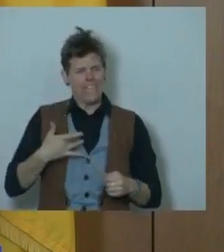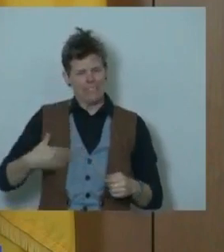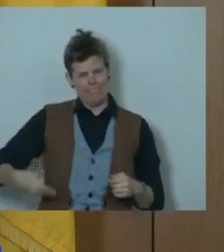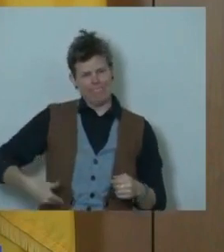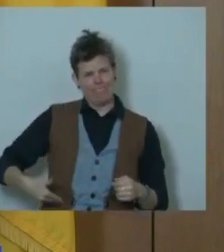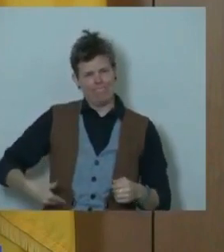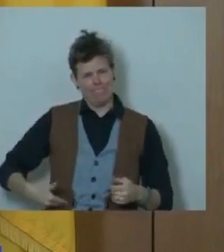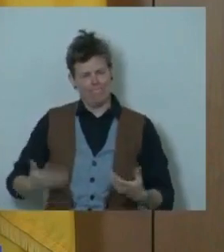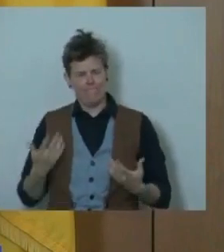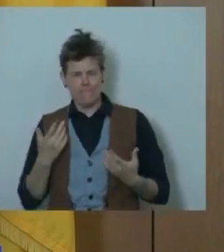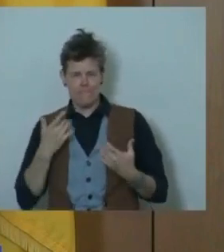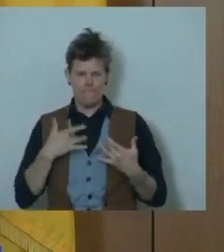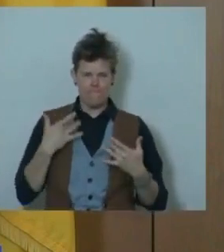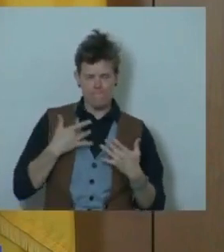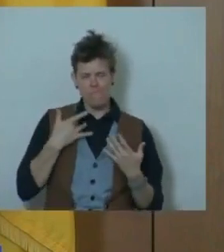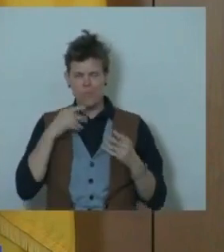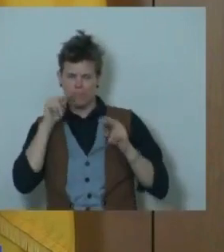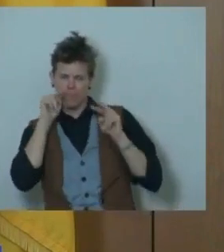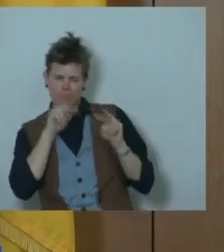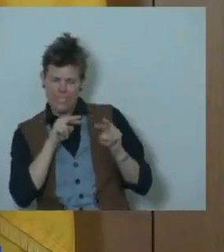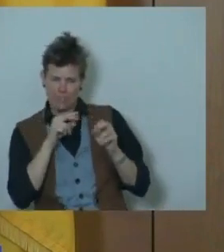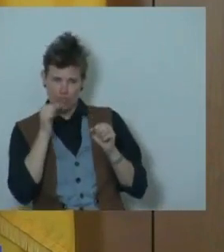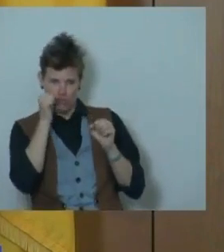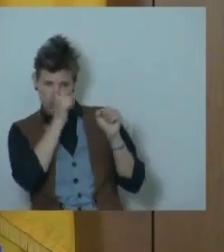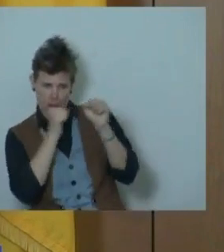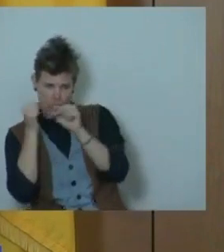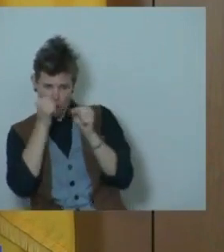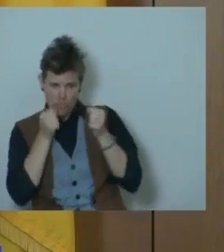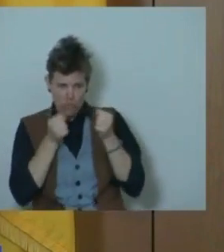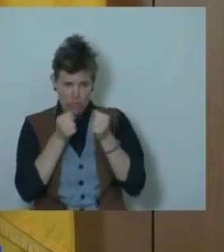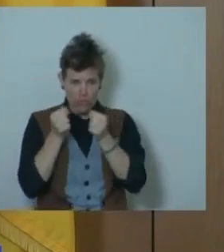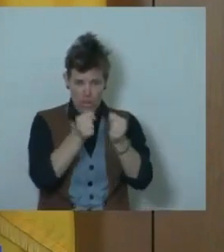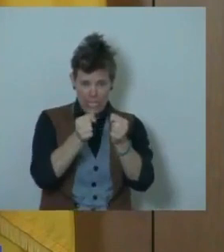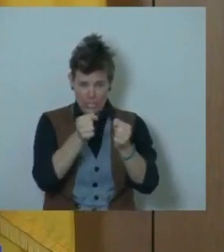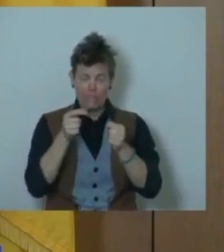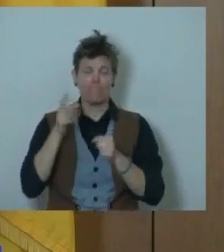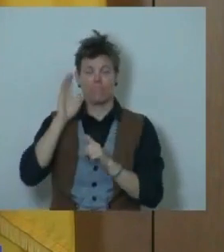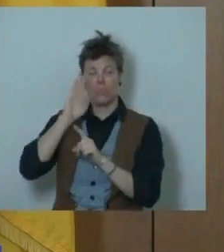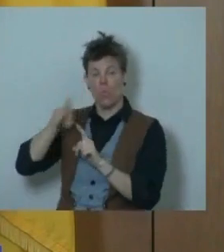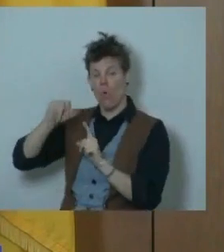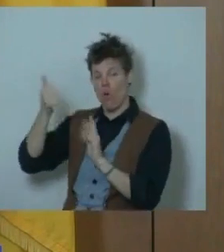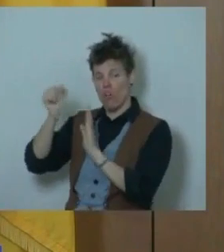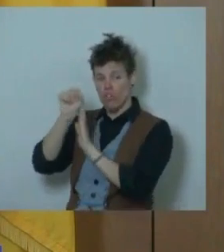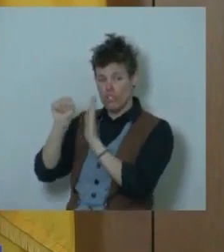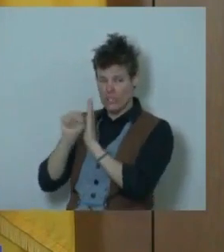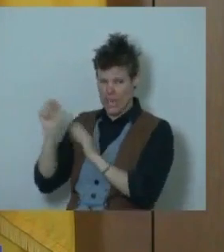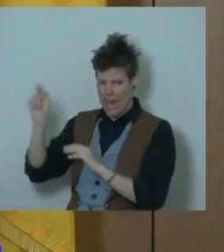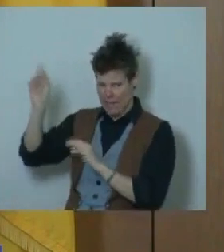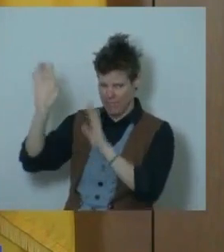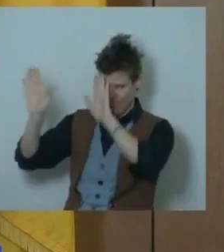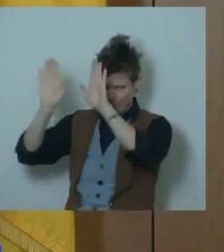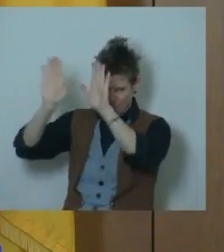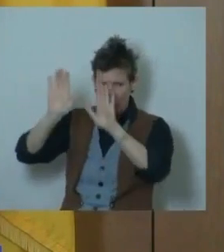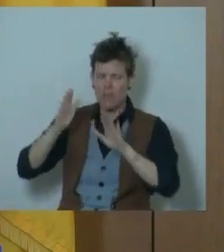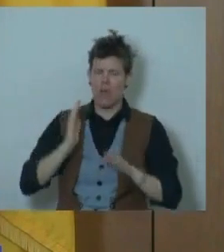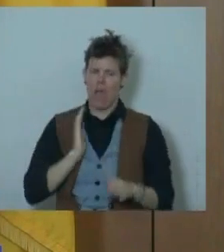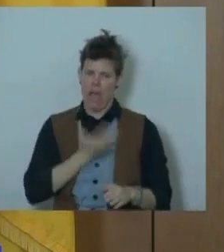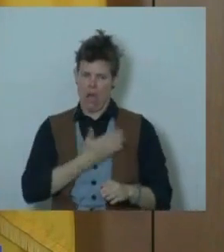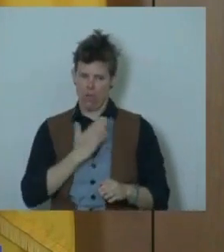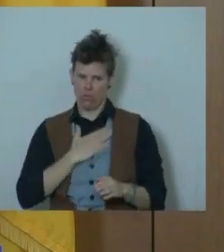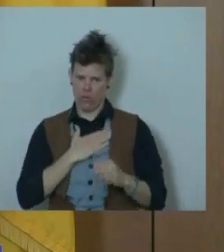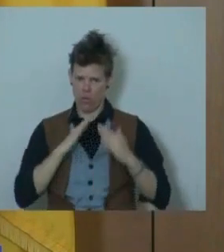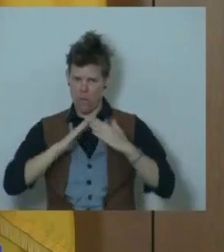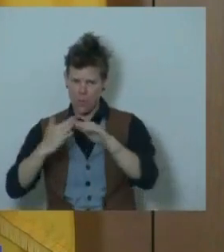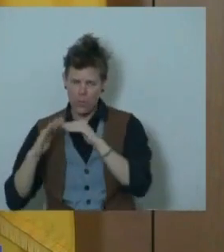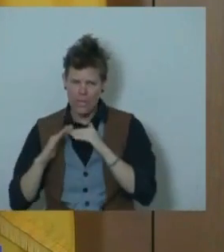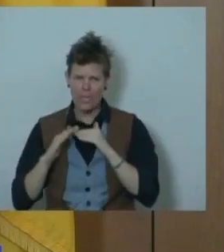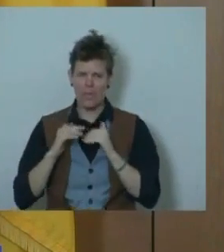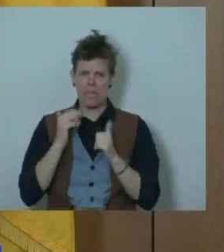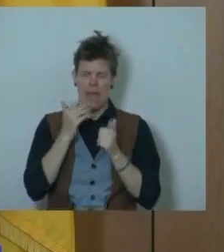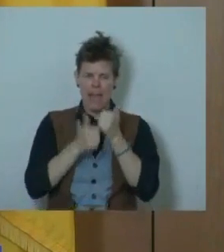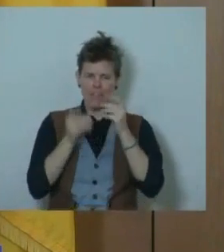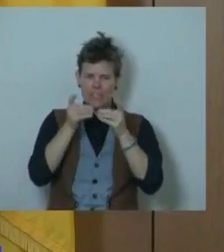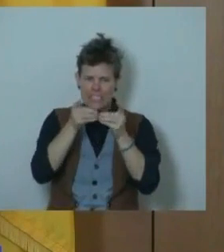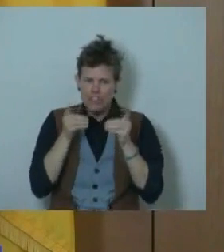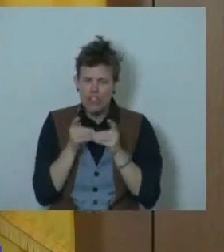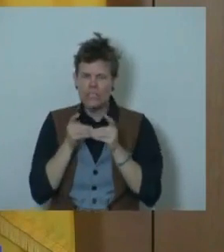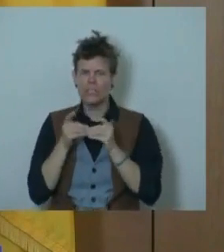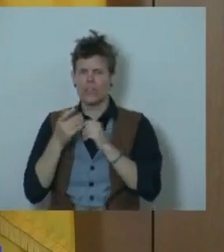I KNOW THAT -- AT LEAST I’M GETTING A GROWING SENSE THAT WHILE WE ARE REALLY TO BE CONGRATULATED, THE STRATEGY OF EVERY SINGLE STATE, JURISDICTION, COMMUNITY IS THE